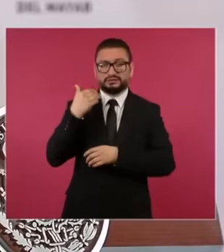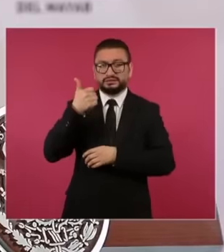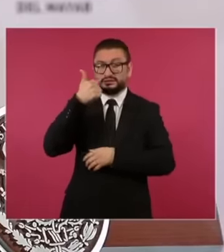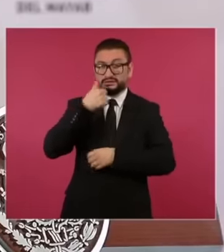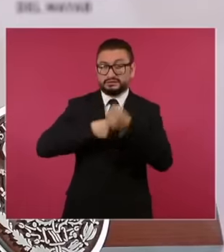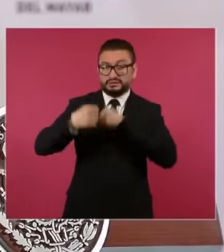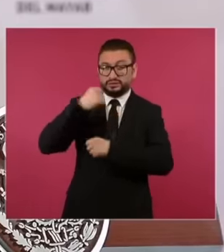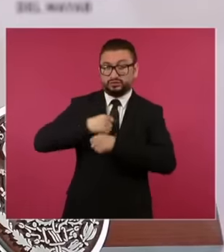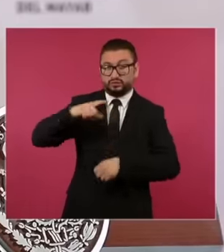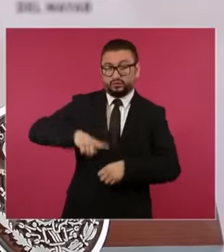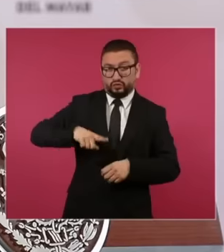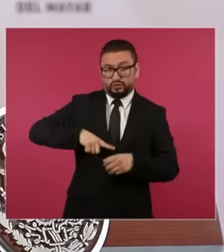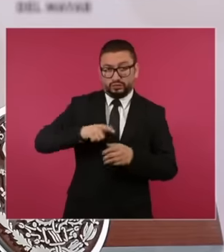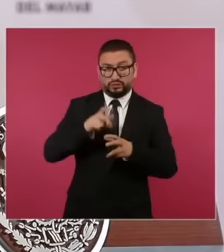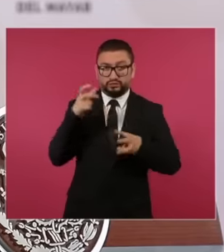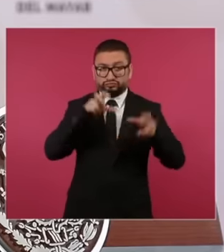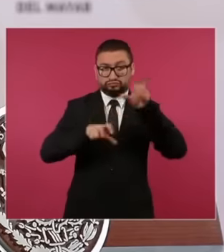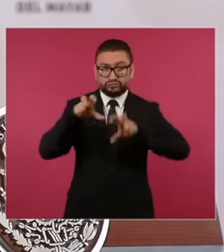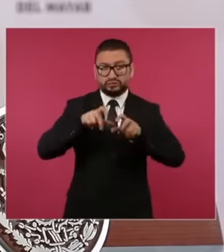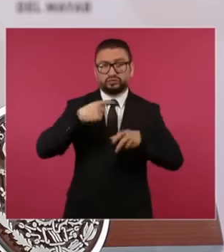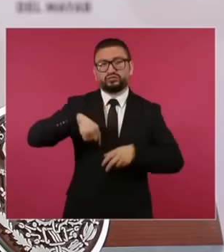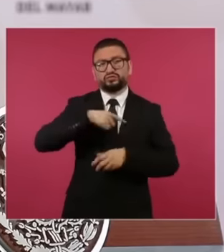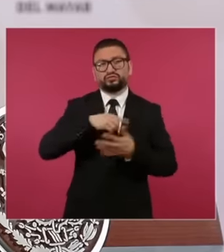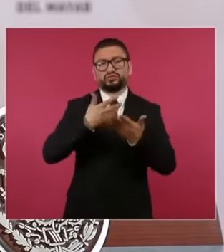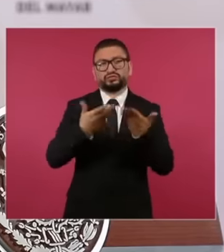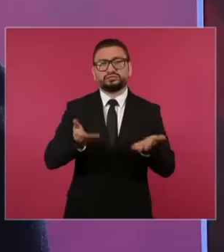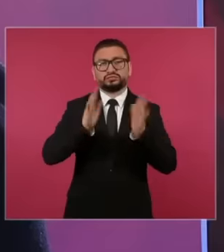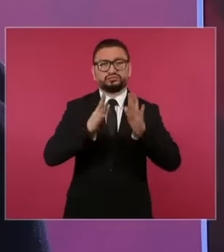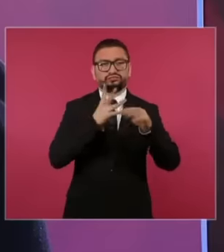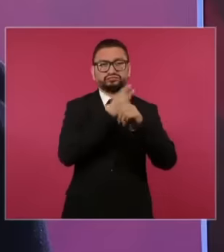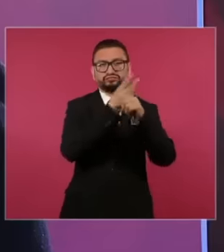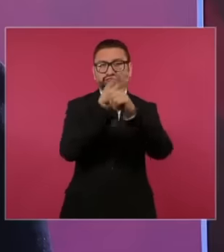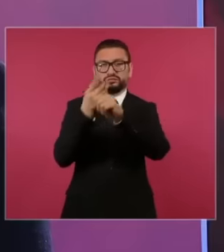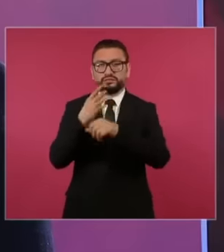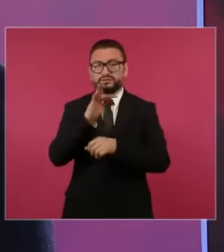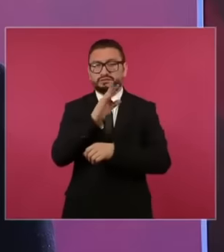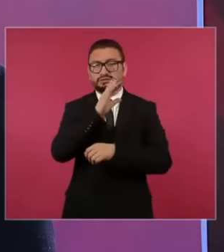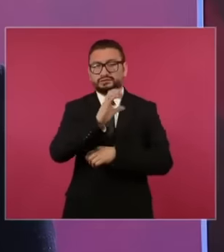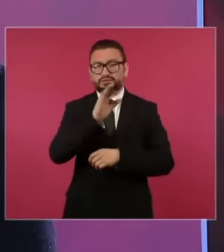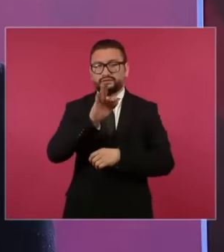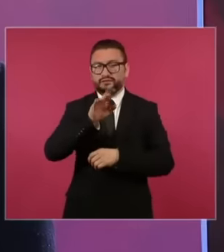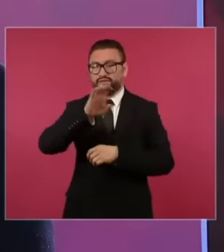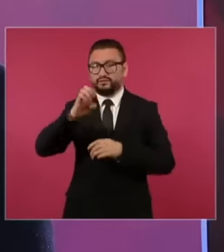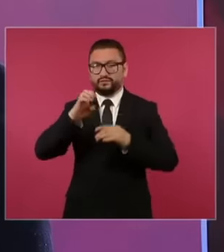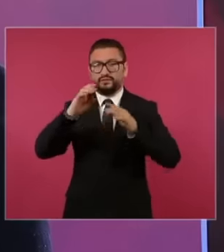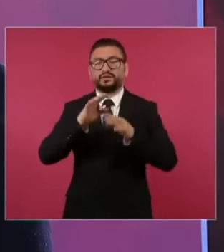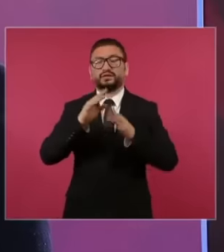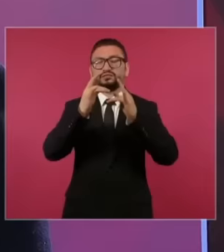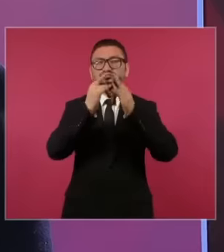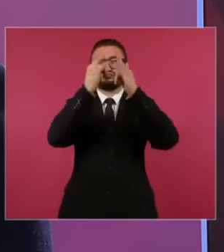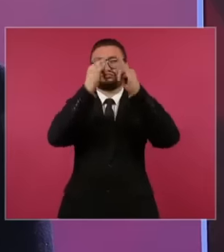strengthened it by building new antennas from the CFE and thus all this infrastructure